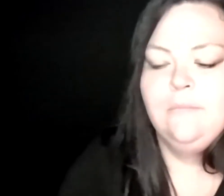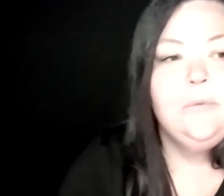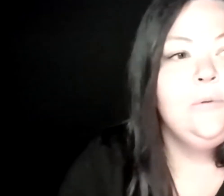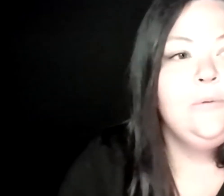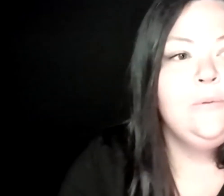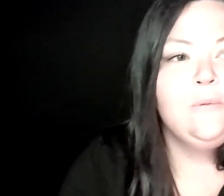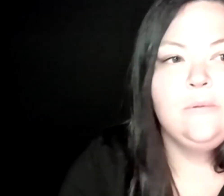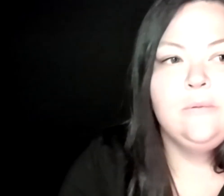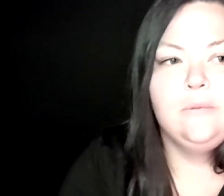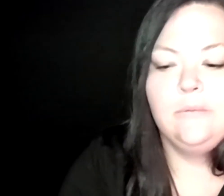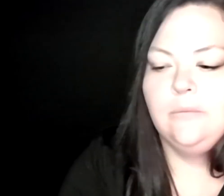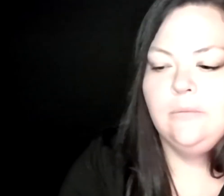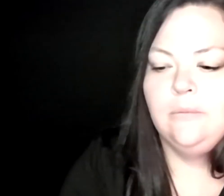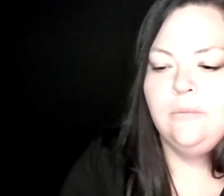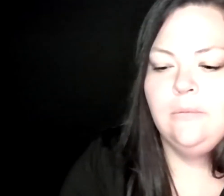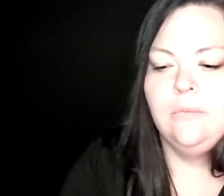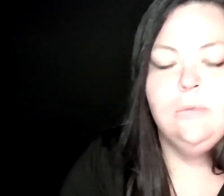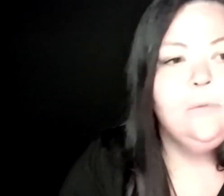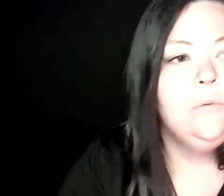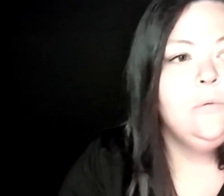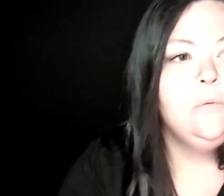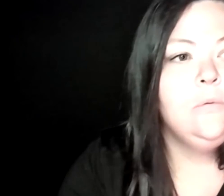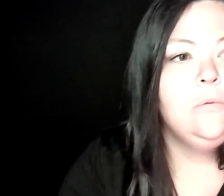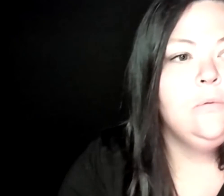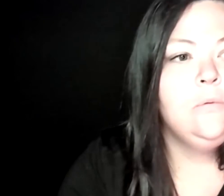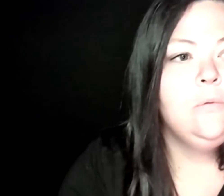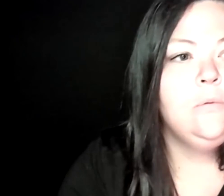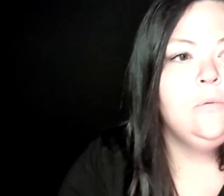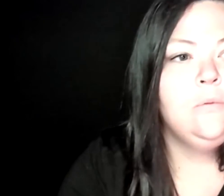Santos, who I haven't had the pleasure of seeing in a long time, so thank you for being here Pamela.